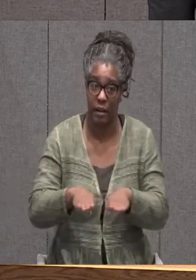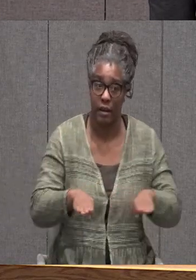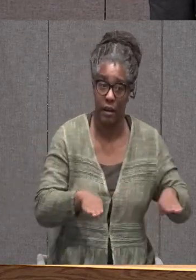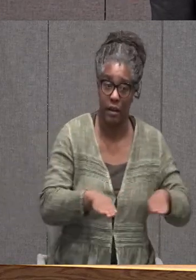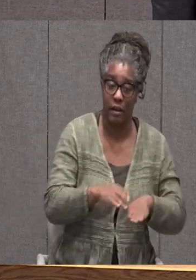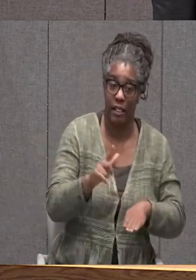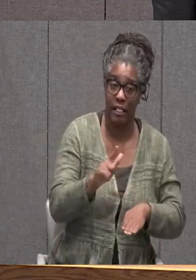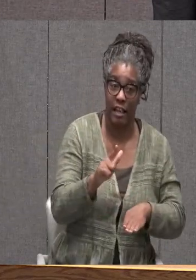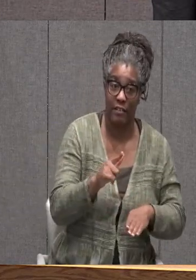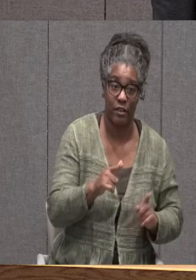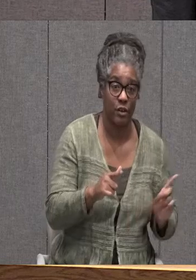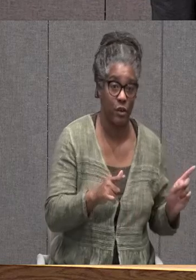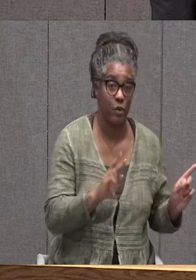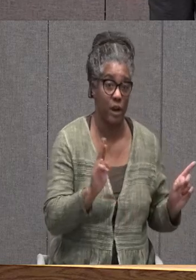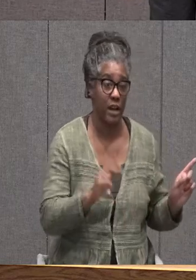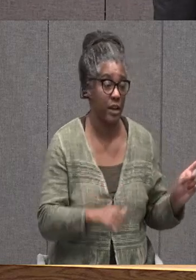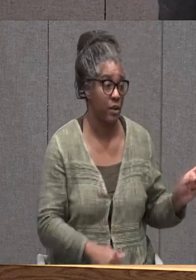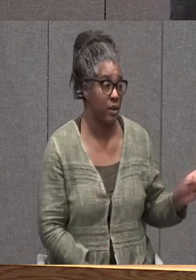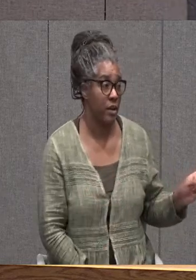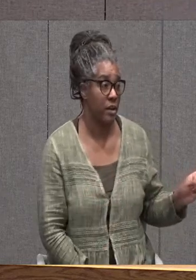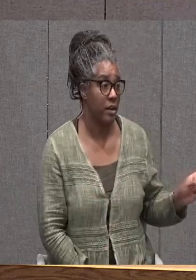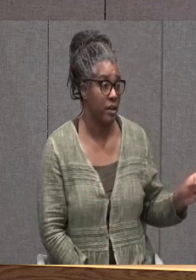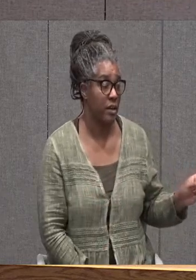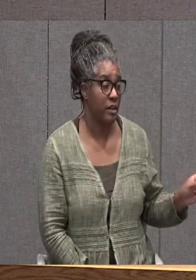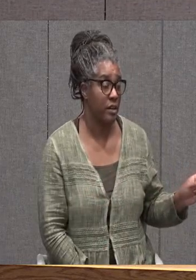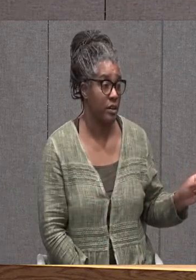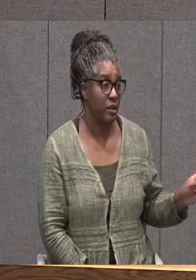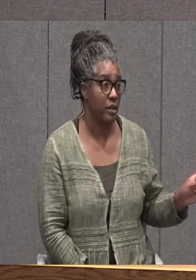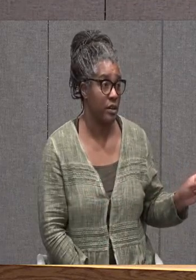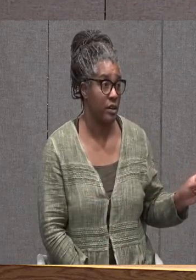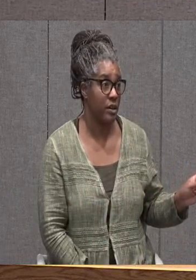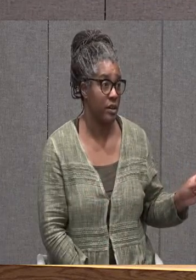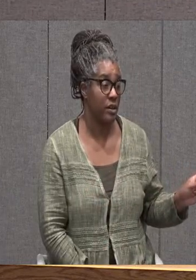Five, six, I go to the right, one, two, three,